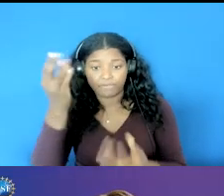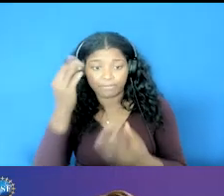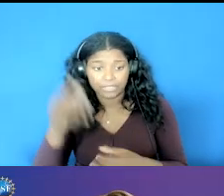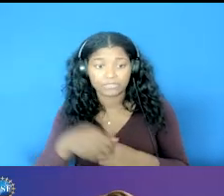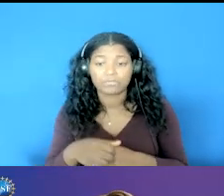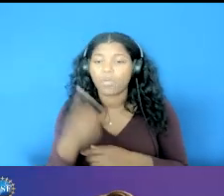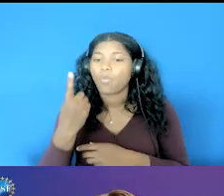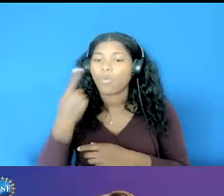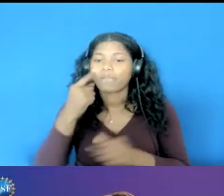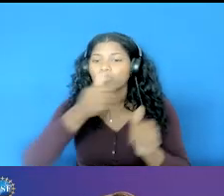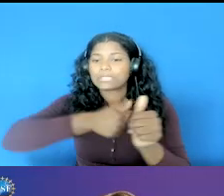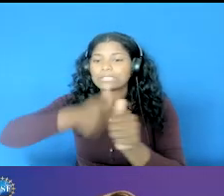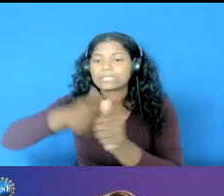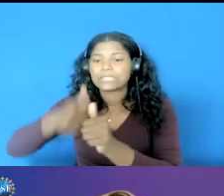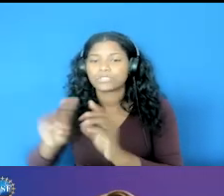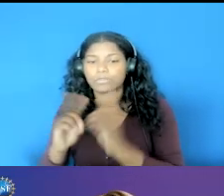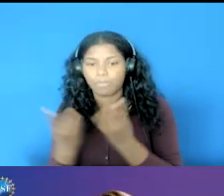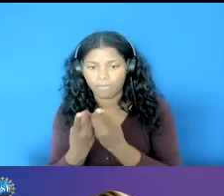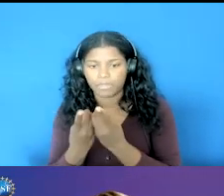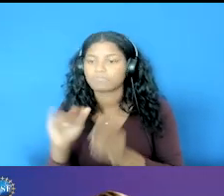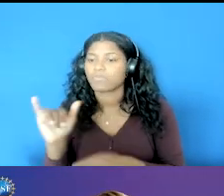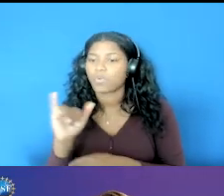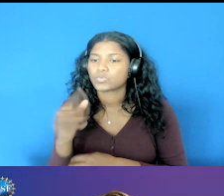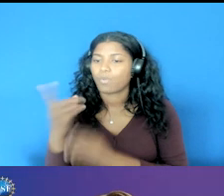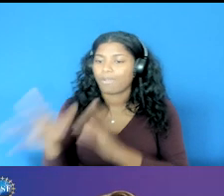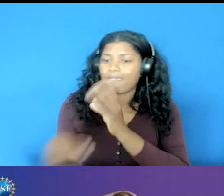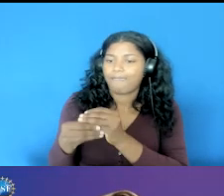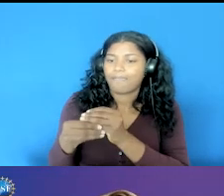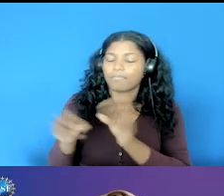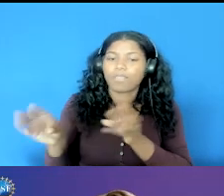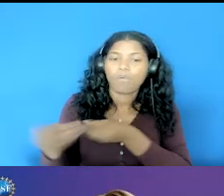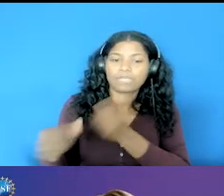of the divisions, plus one from the office of the assistant director.